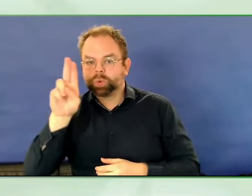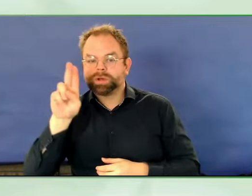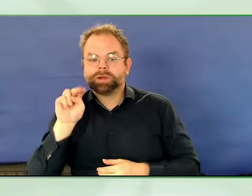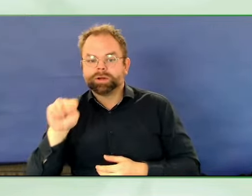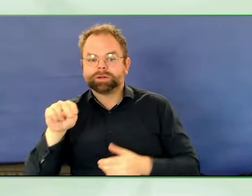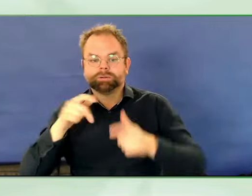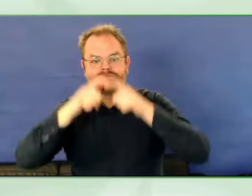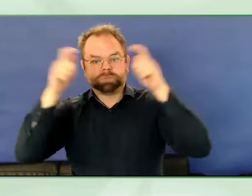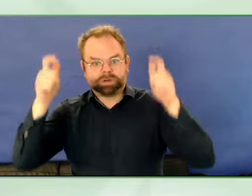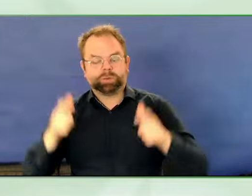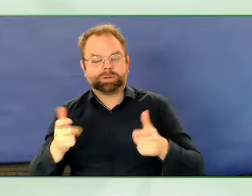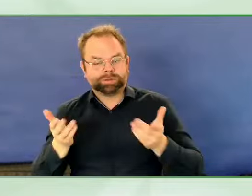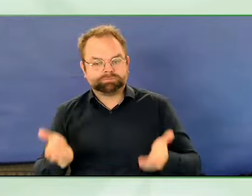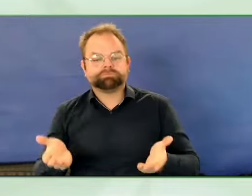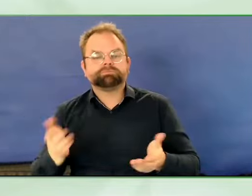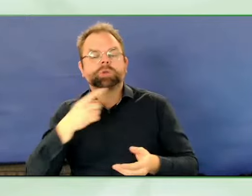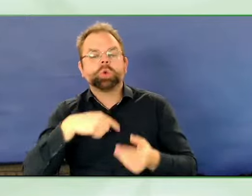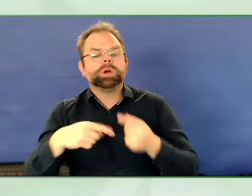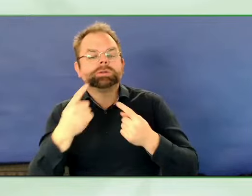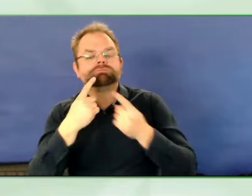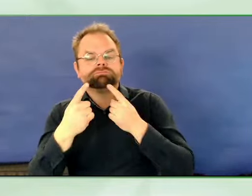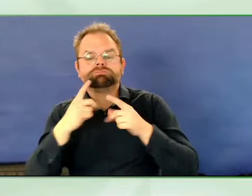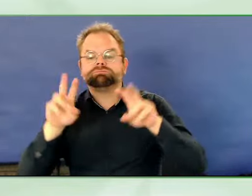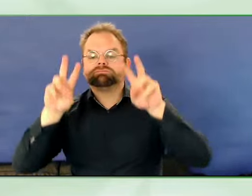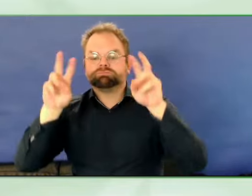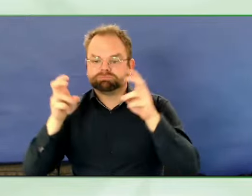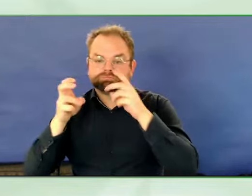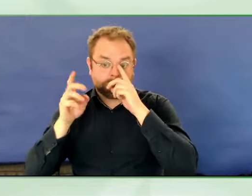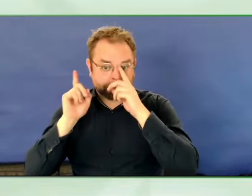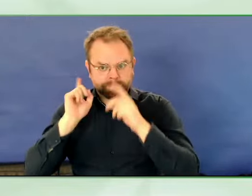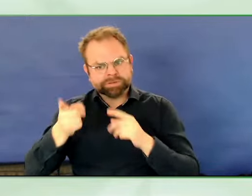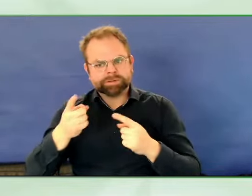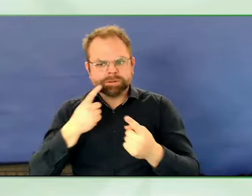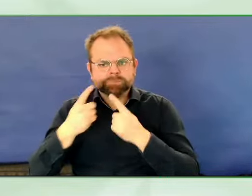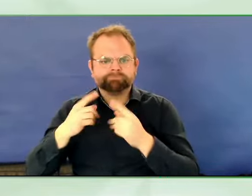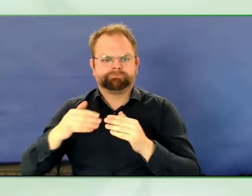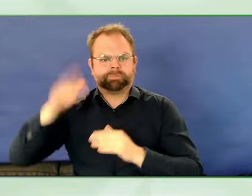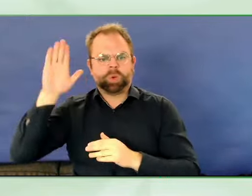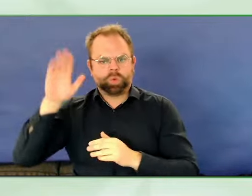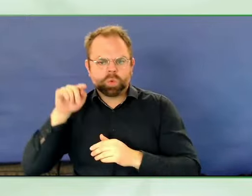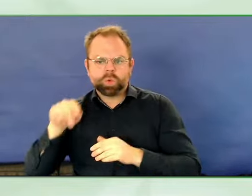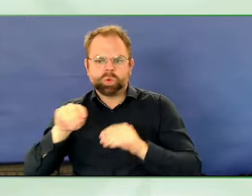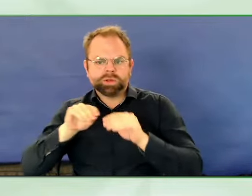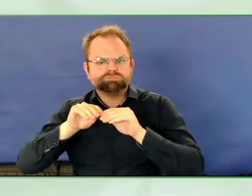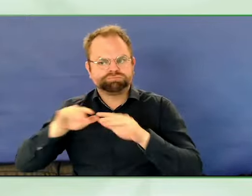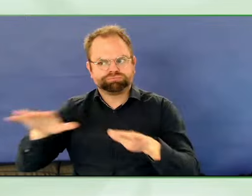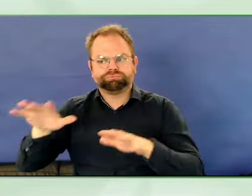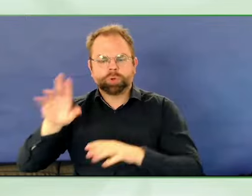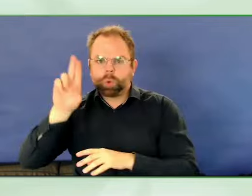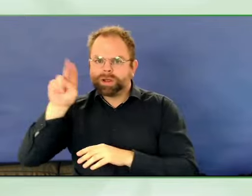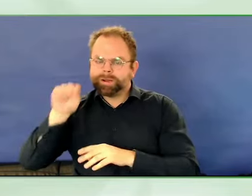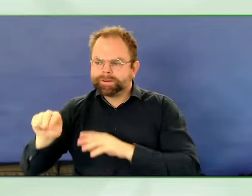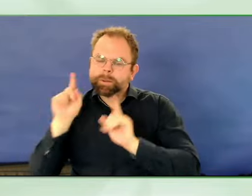With me I have Jasmin from the WeDress Collective and we will delve straight in, I want to do